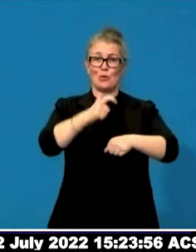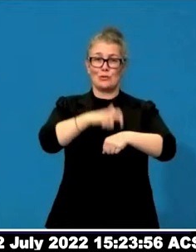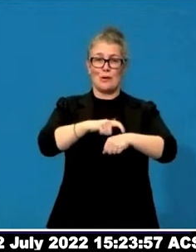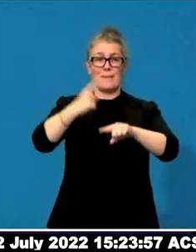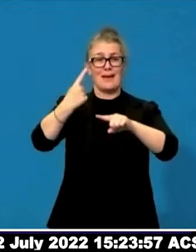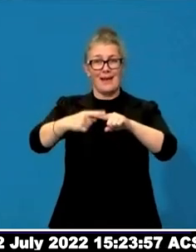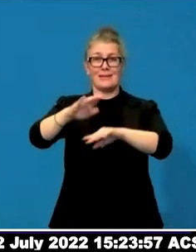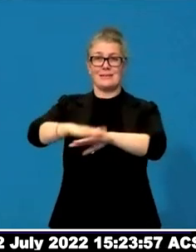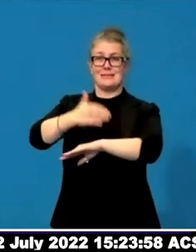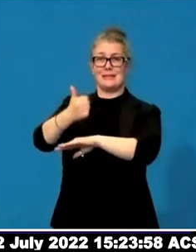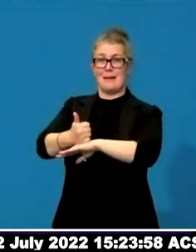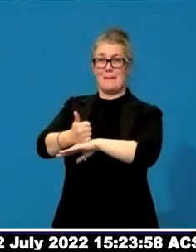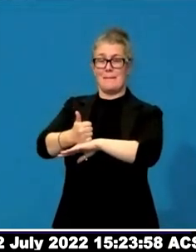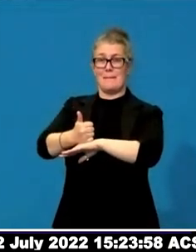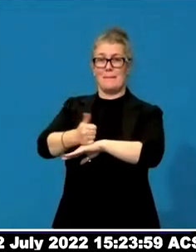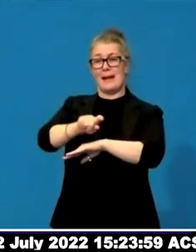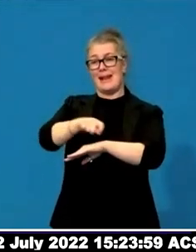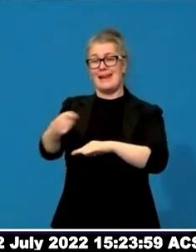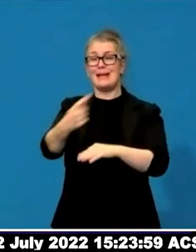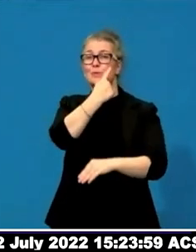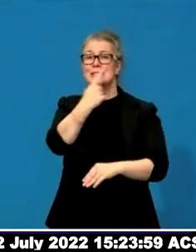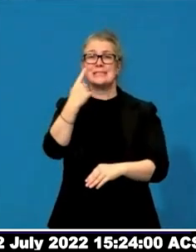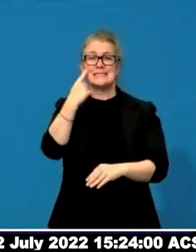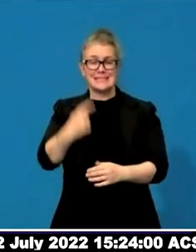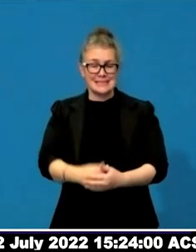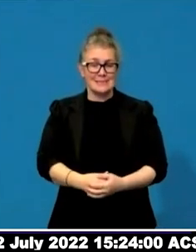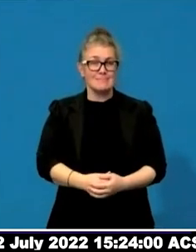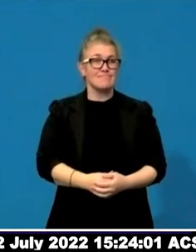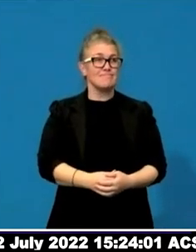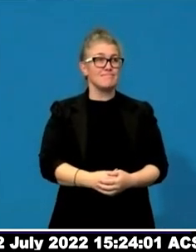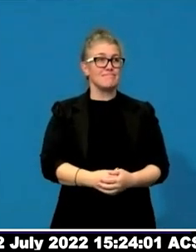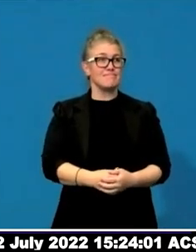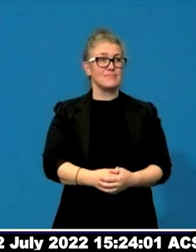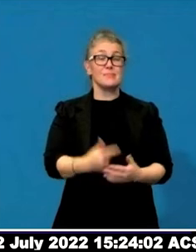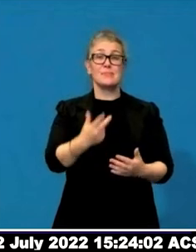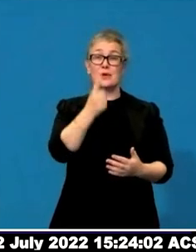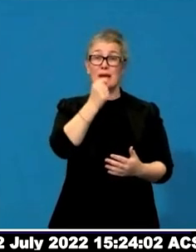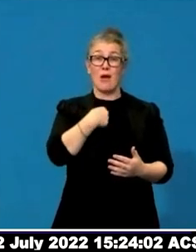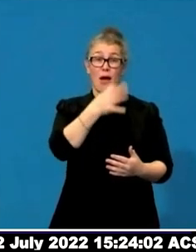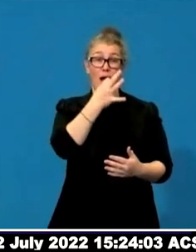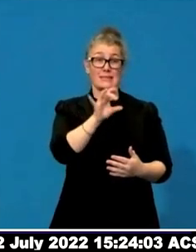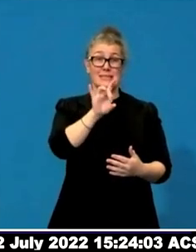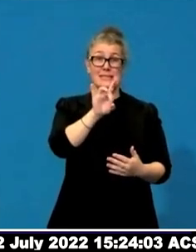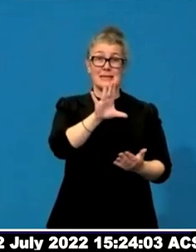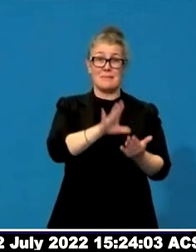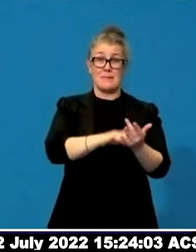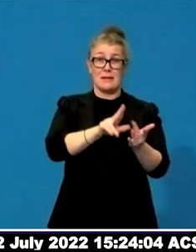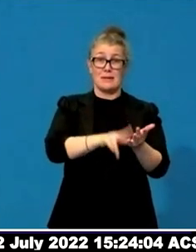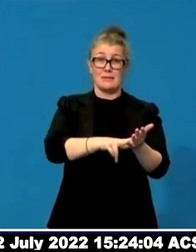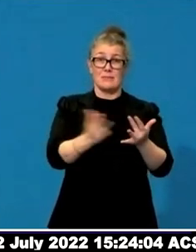the Namok family. So can I suggest 10 minutes? Who is the next witness?